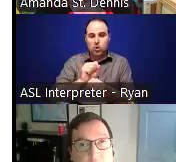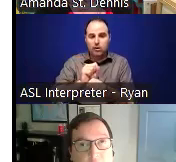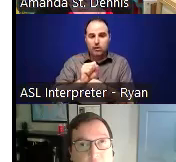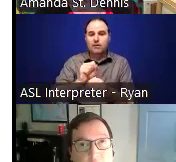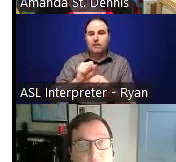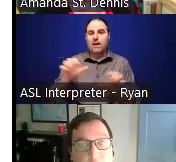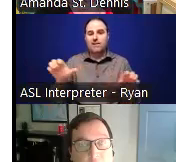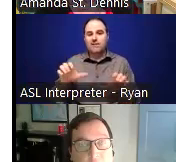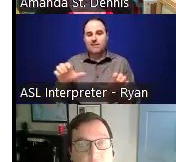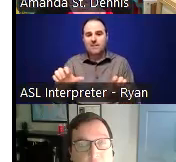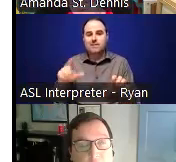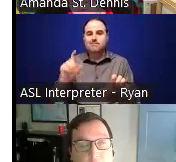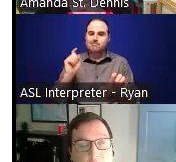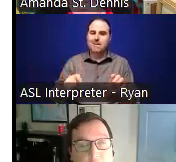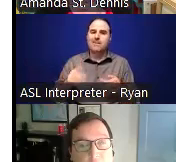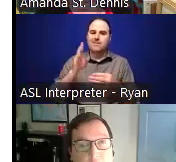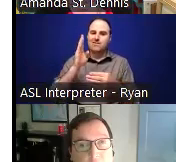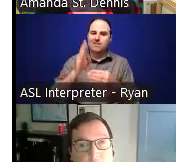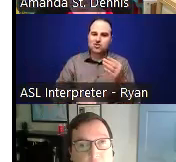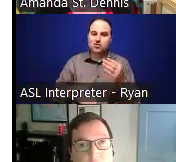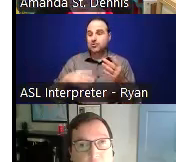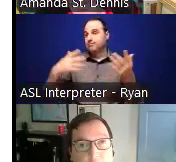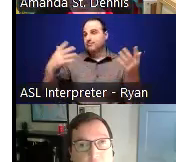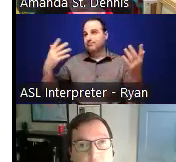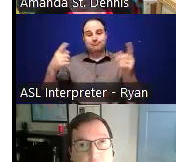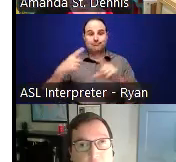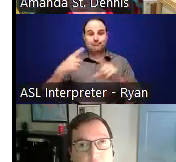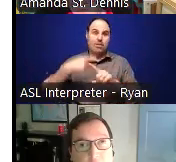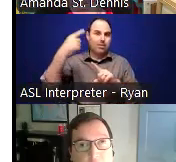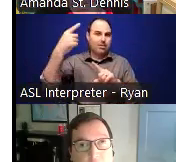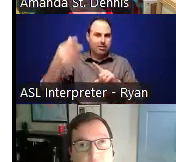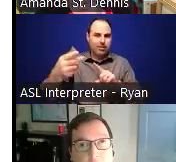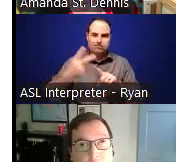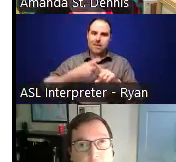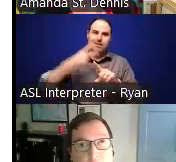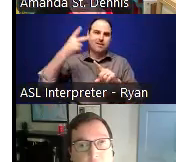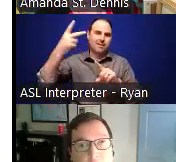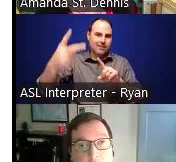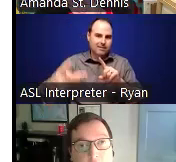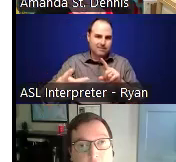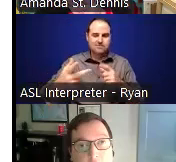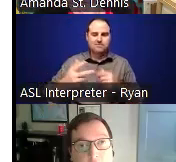the timeframe, let's say a month from now or two months from now, rather than sending a message and